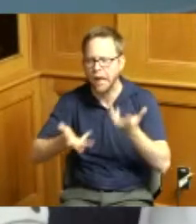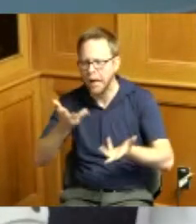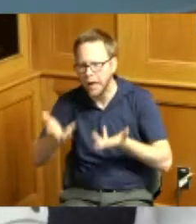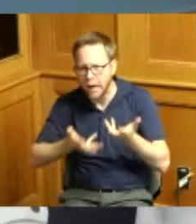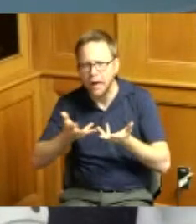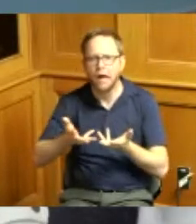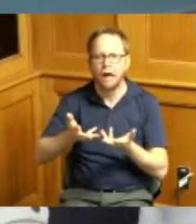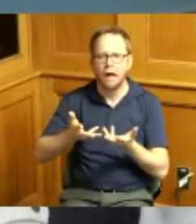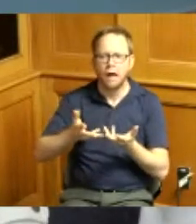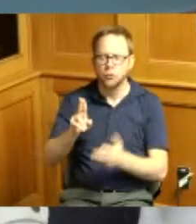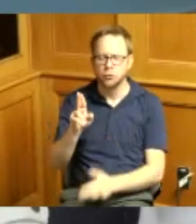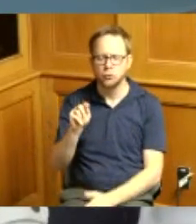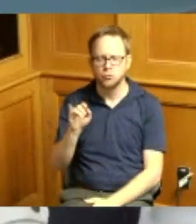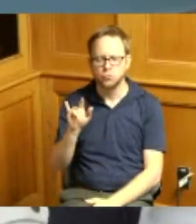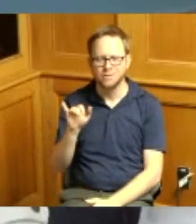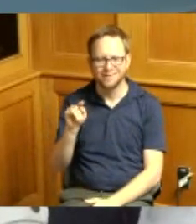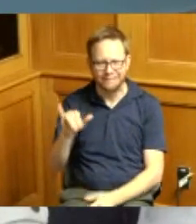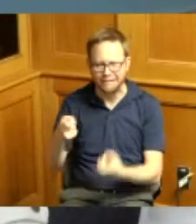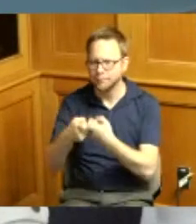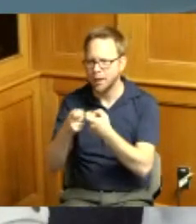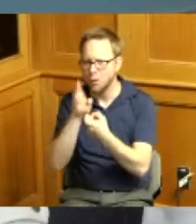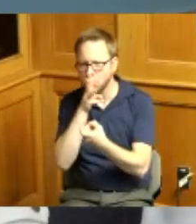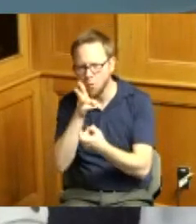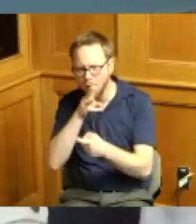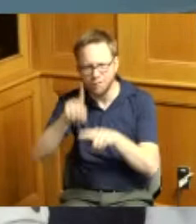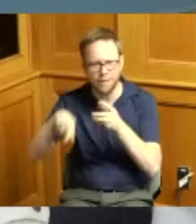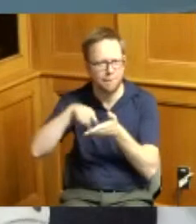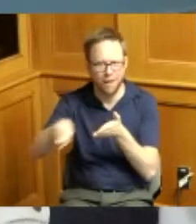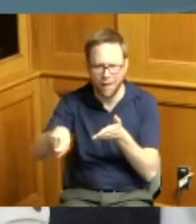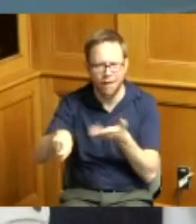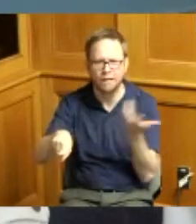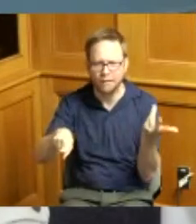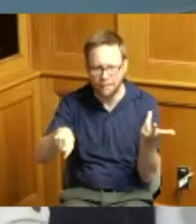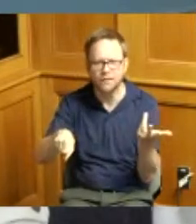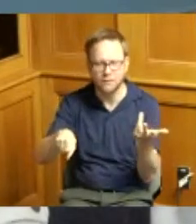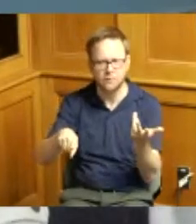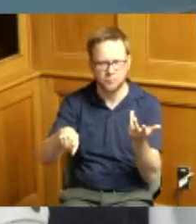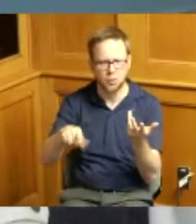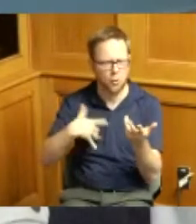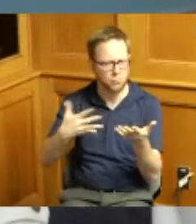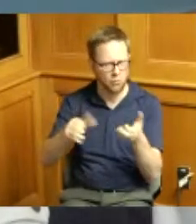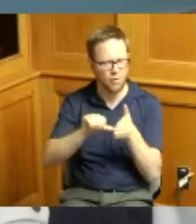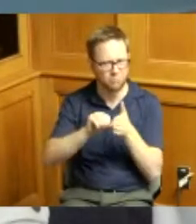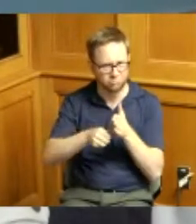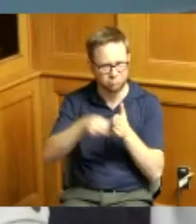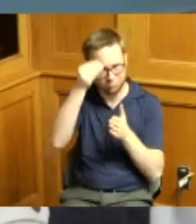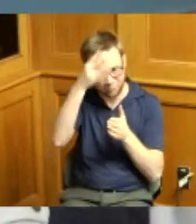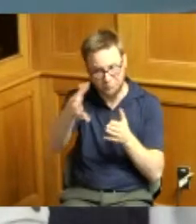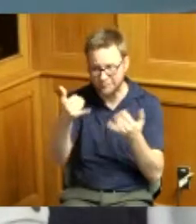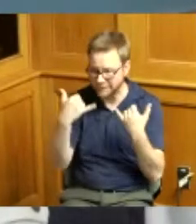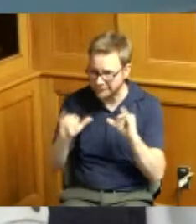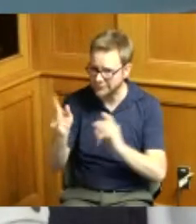utility assistance I just wanted to highlight that there still continues to be a great need out there